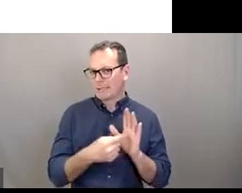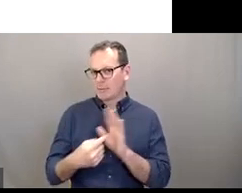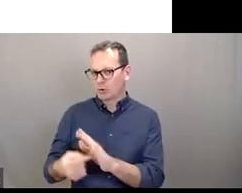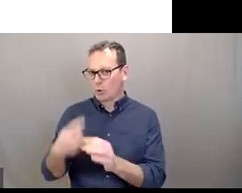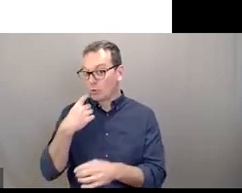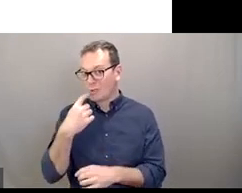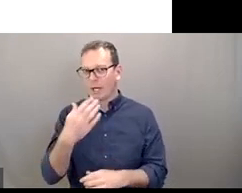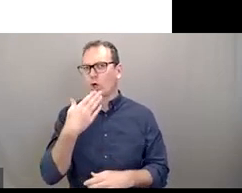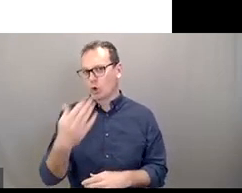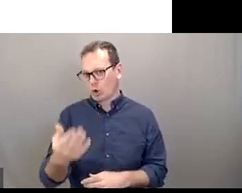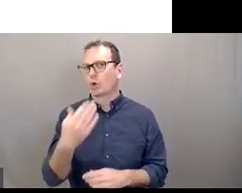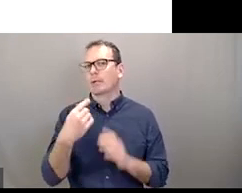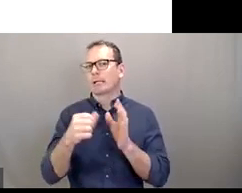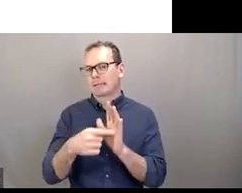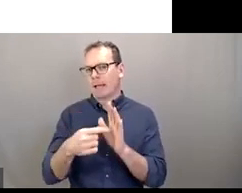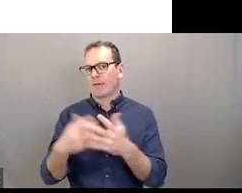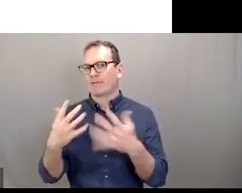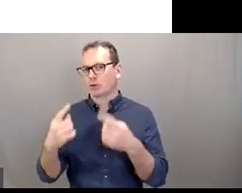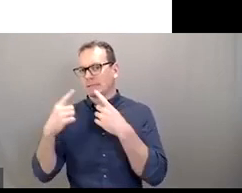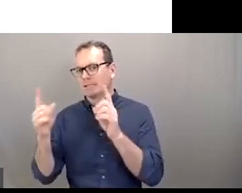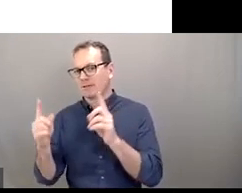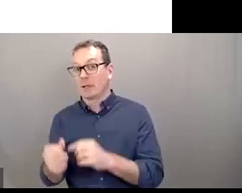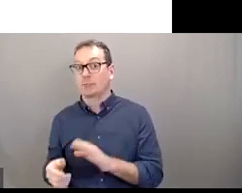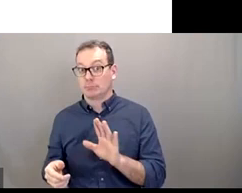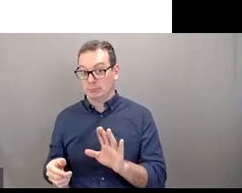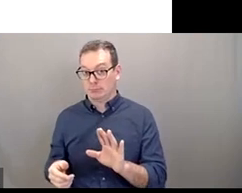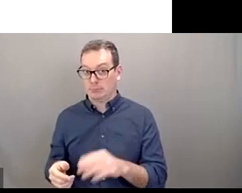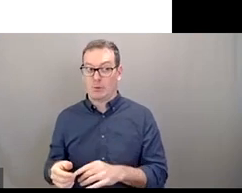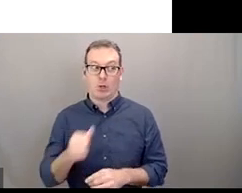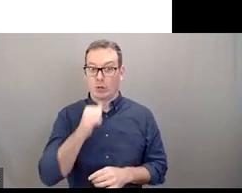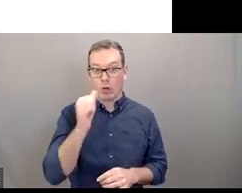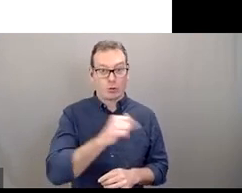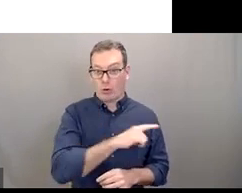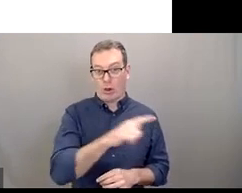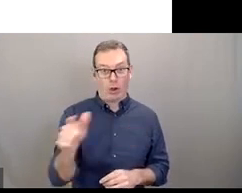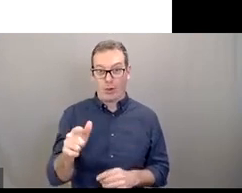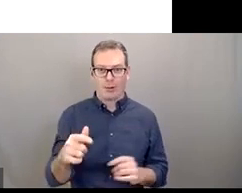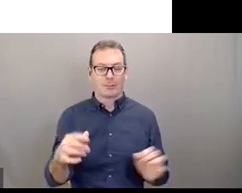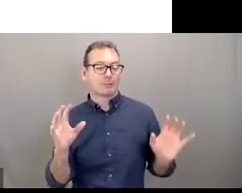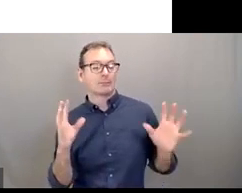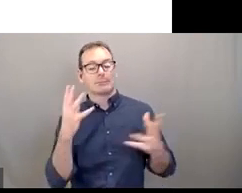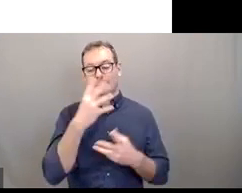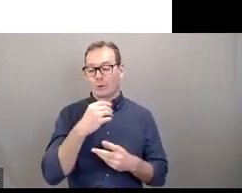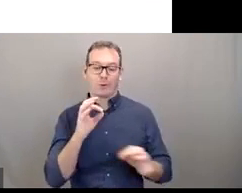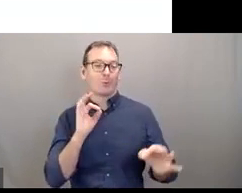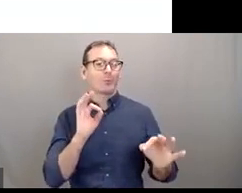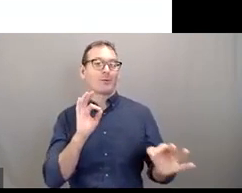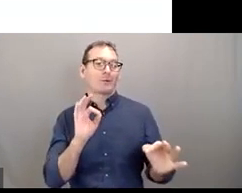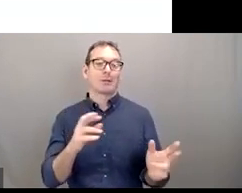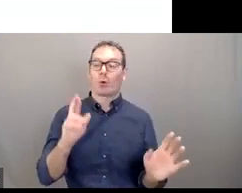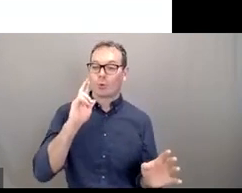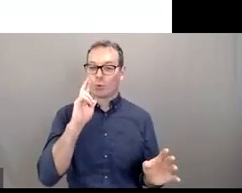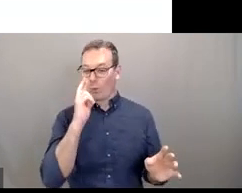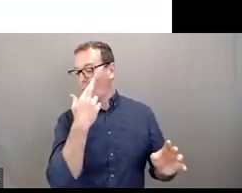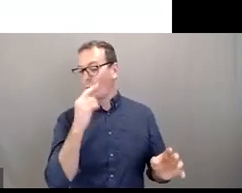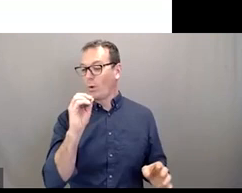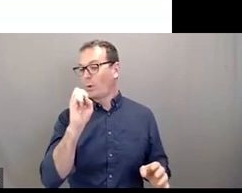people are telling you that not all cases are you know rosy and great like I’m showing you in fact